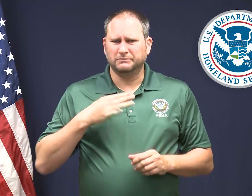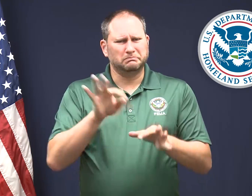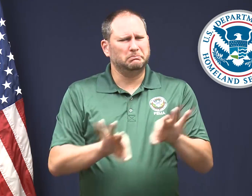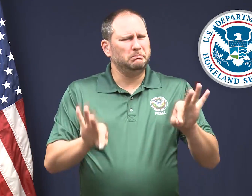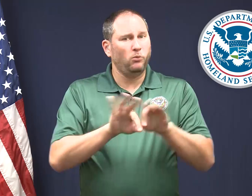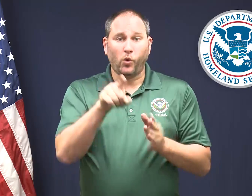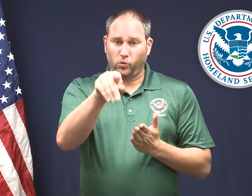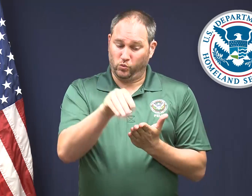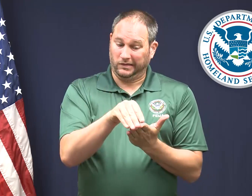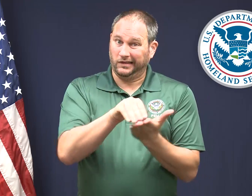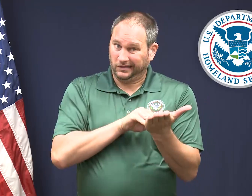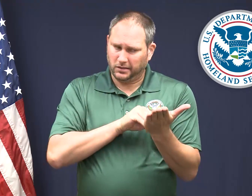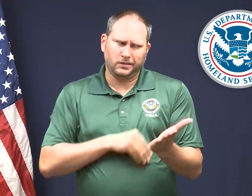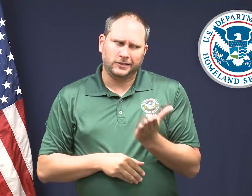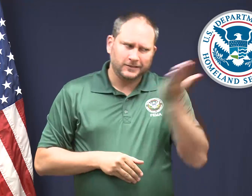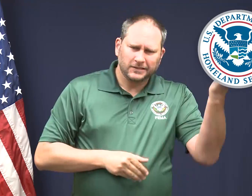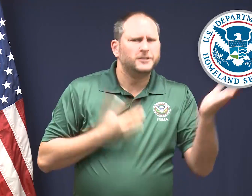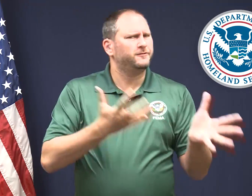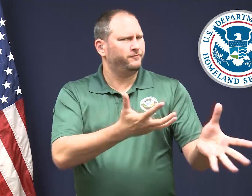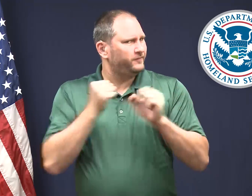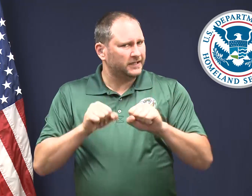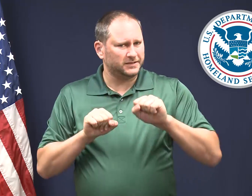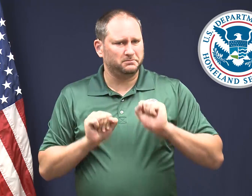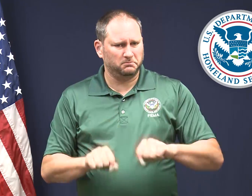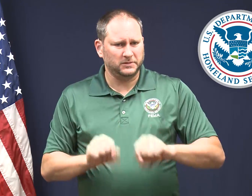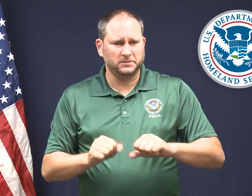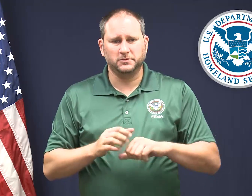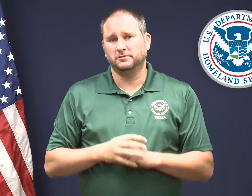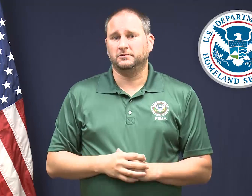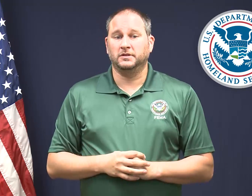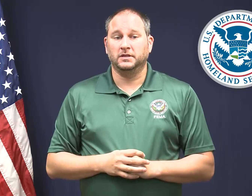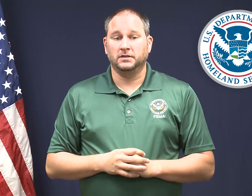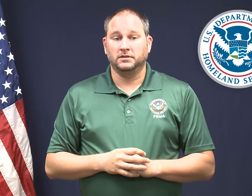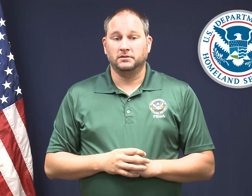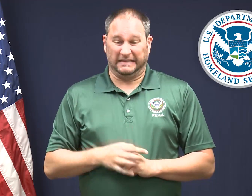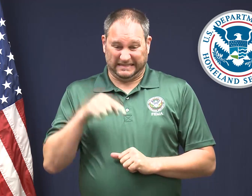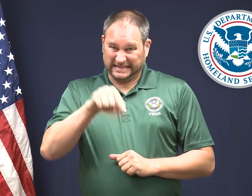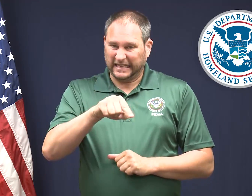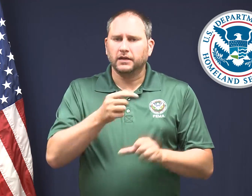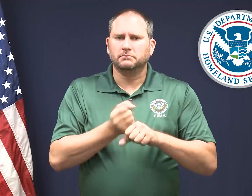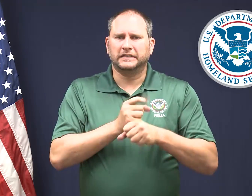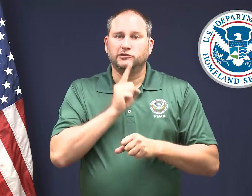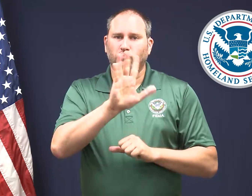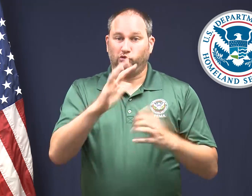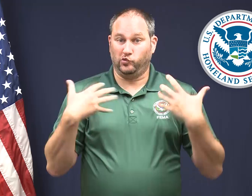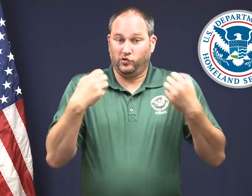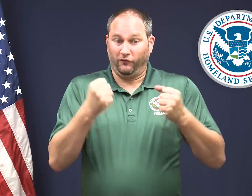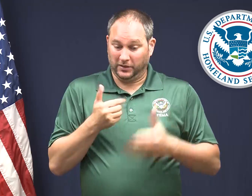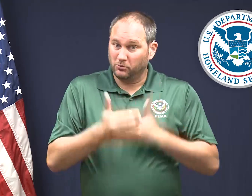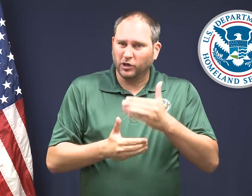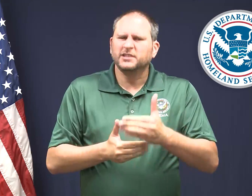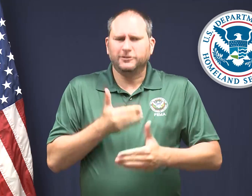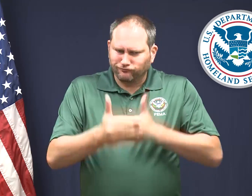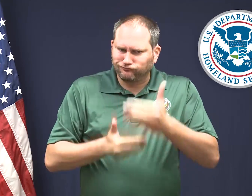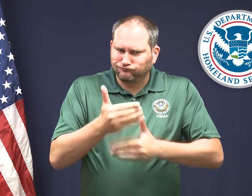it is important to complete and submit the application as soon as possible. This will make sure your recovery process